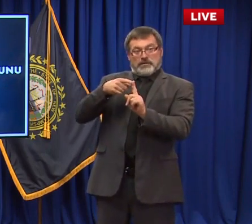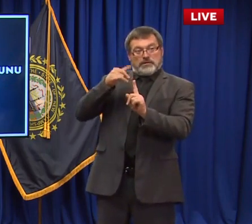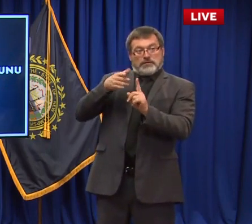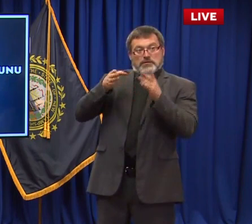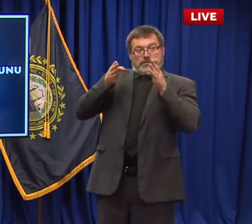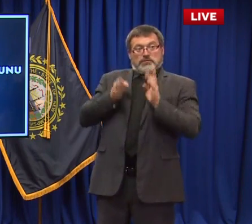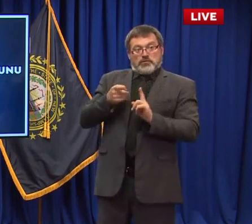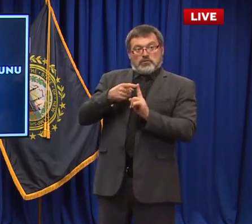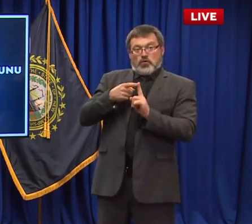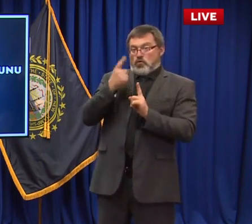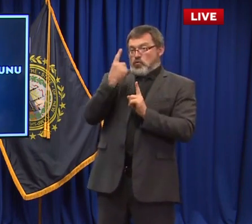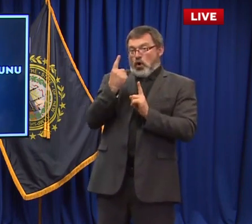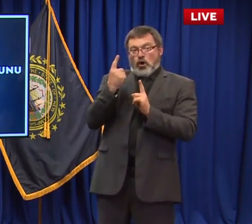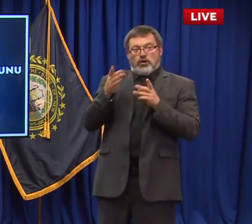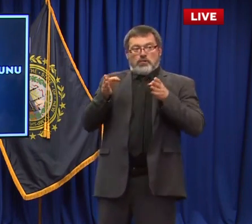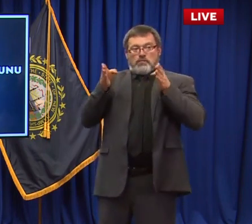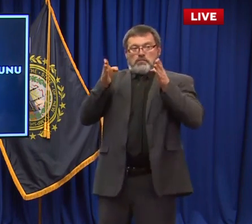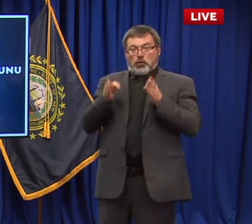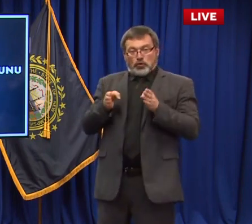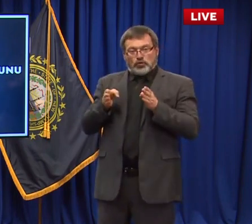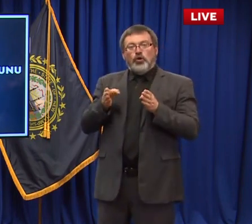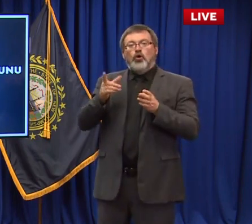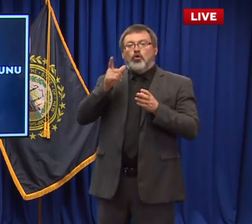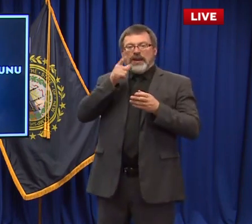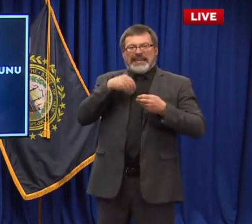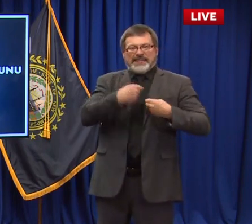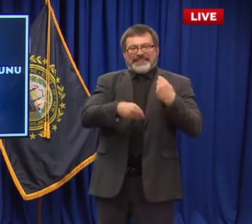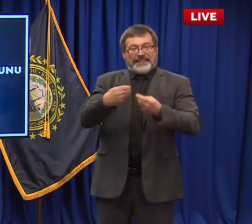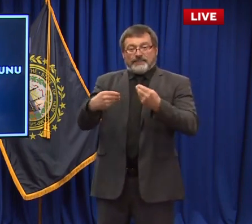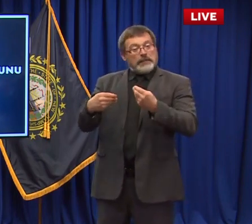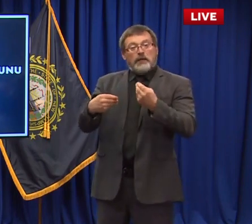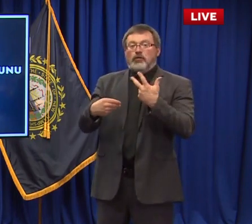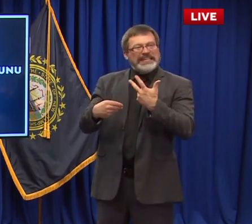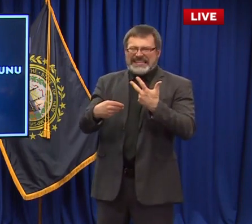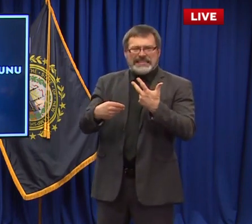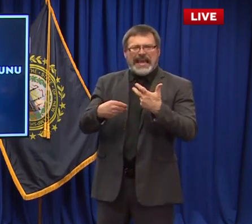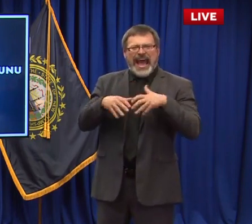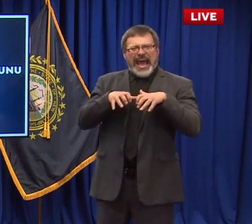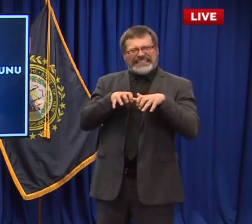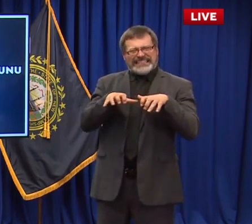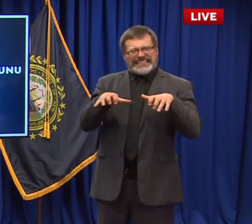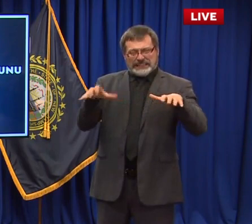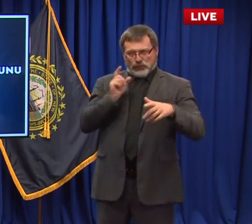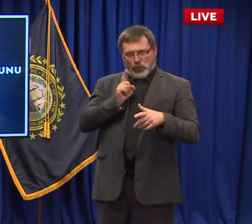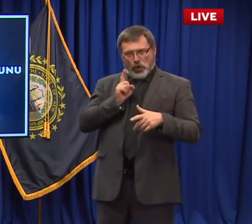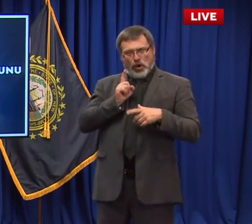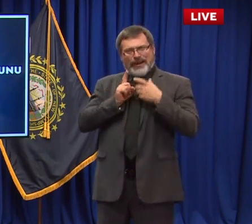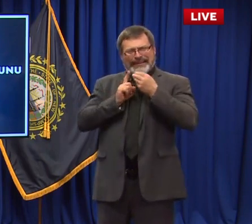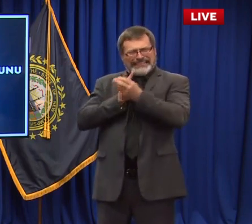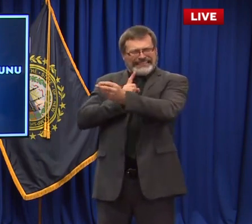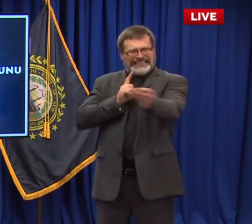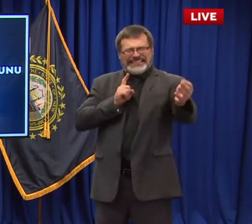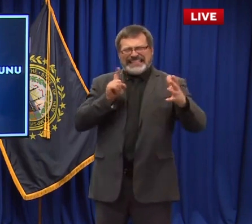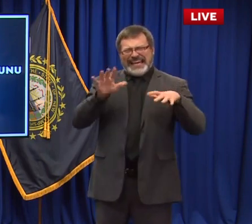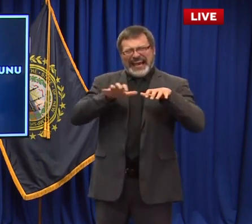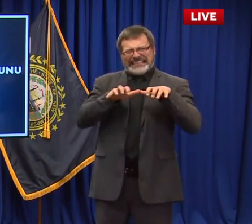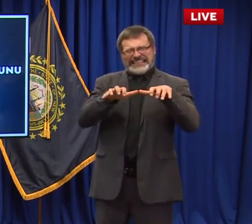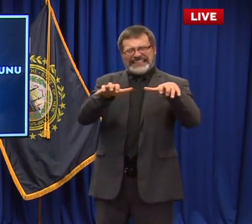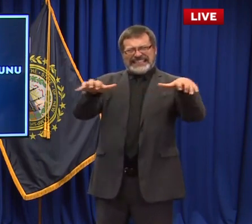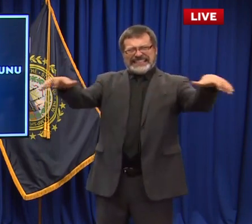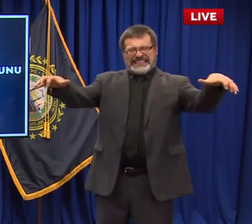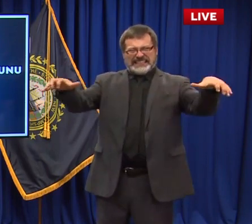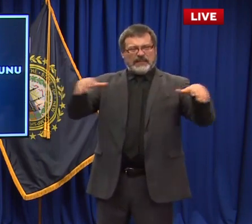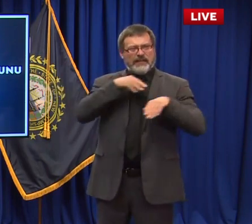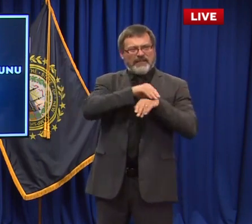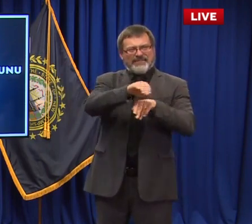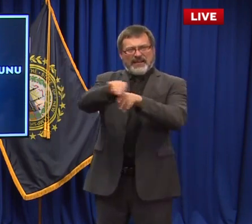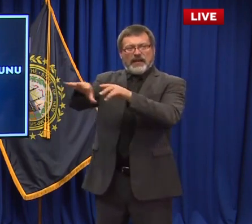FOR PEOPLE WHO MAY NOT BE FROM LAYER, SUPER SPREADER EVENTS REFERS TO THE POSSIBILITY A SINGLE PERSON CAN SPREAD COVID-19 TO MULTIPLE INDIVIDUALS.